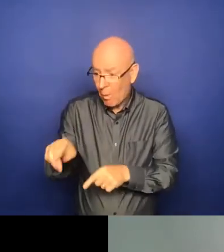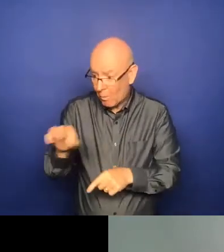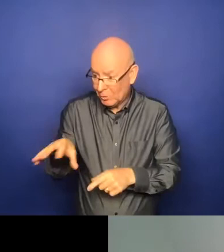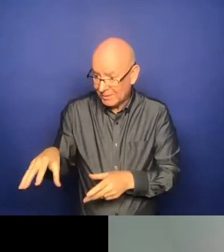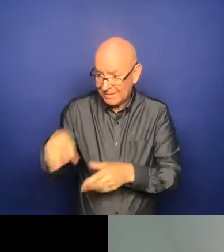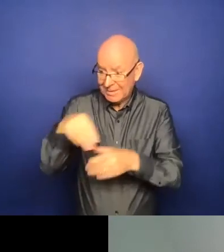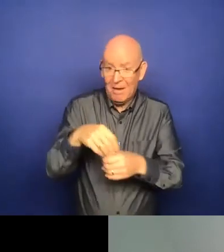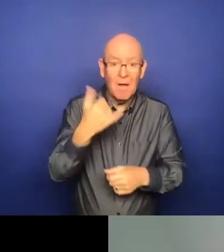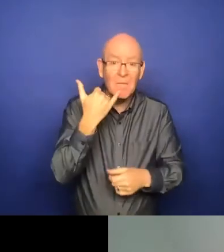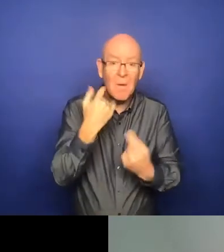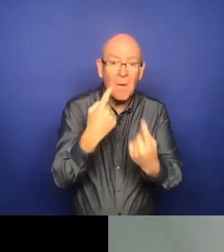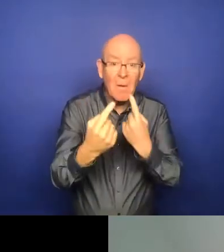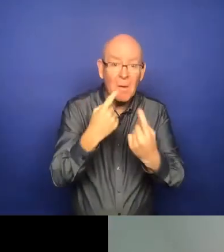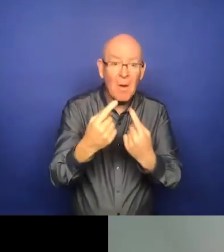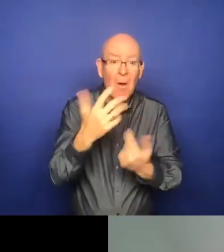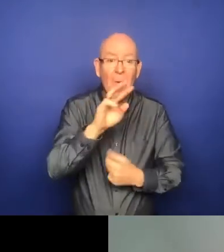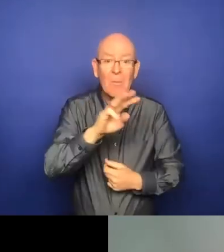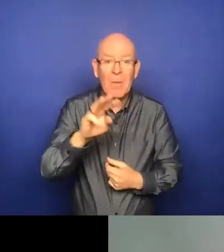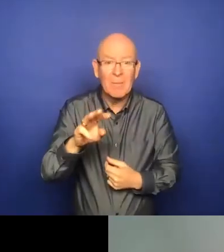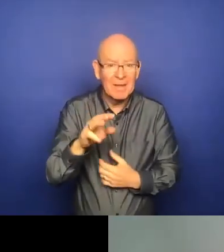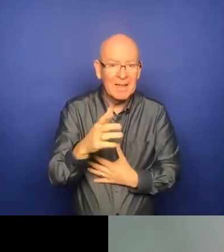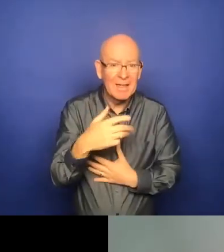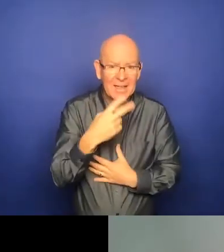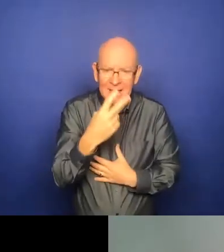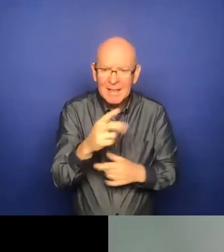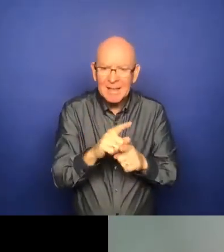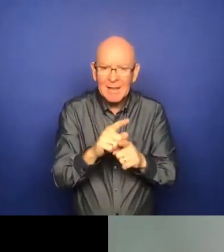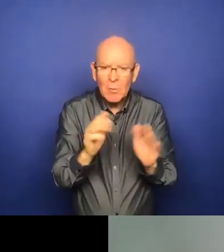But that said, there are some special considerations